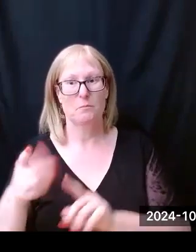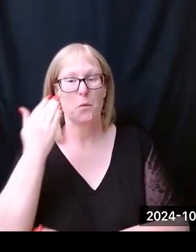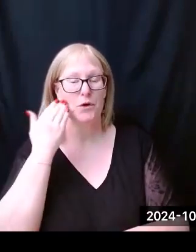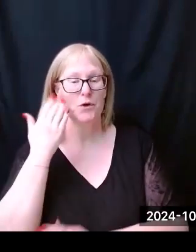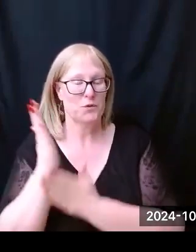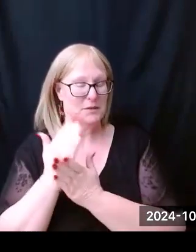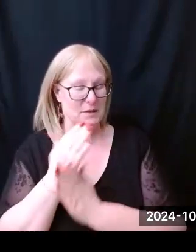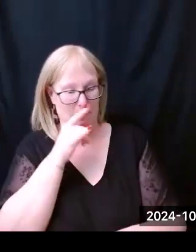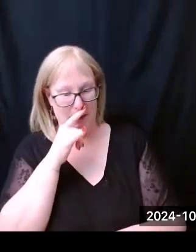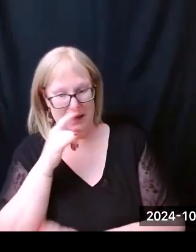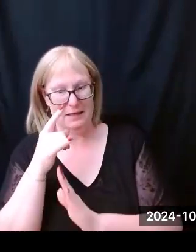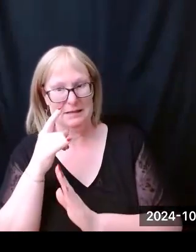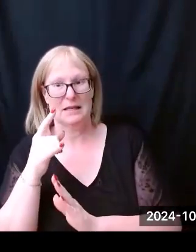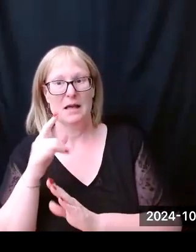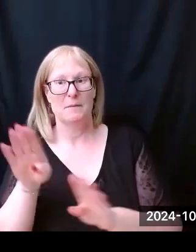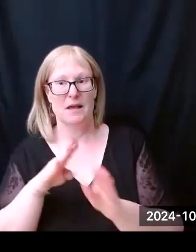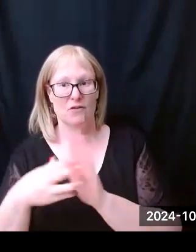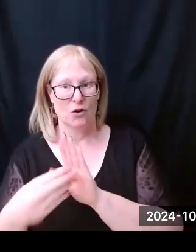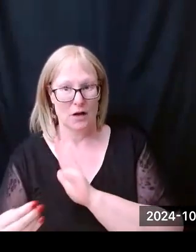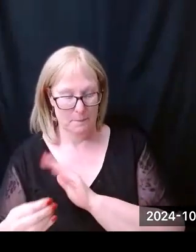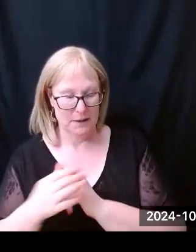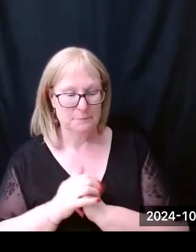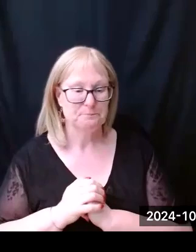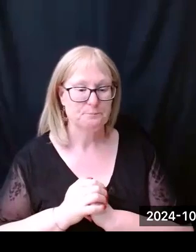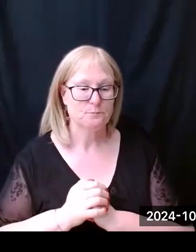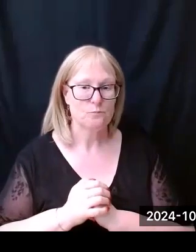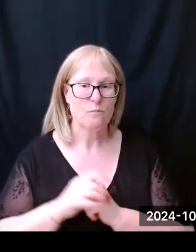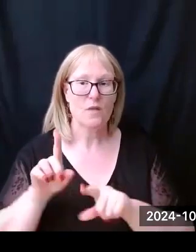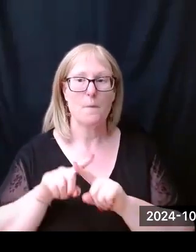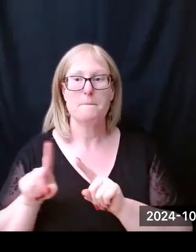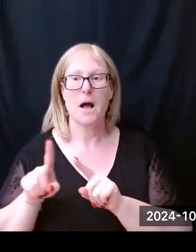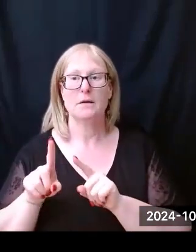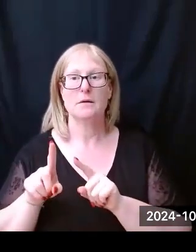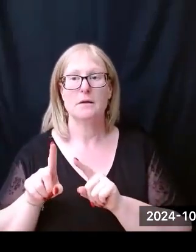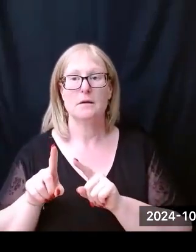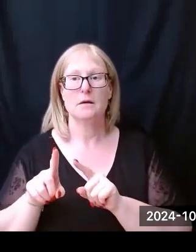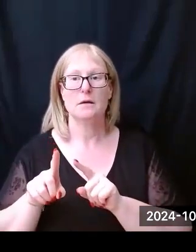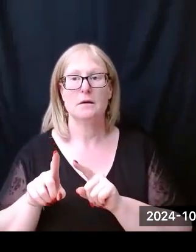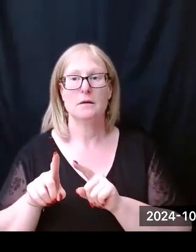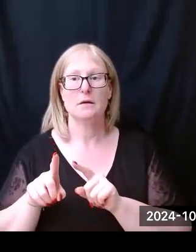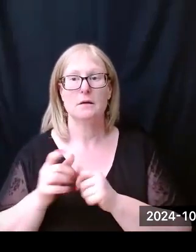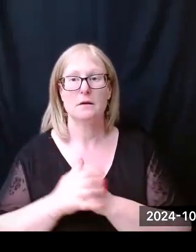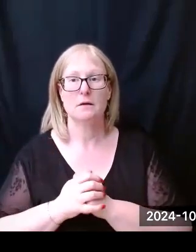So some specific questions around children who copy others behaviors and picky eaters.